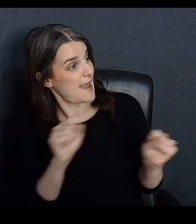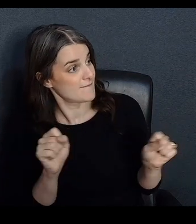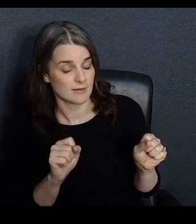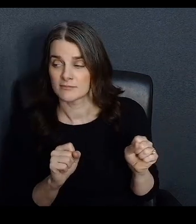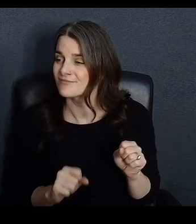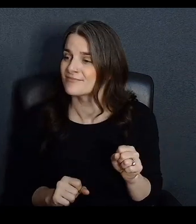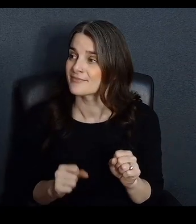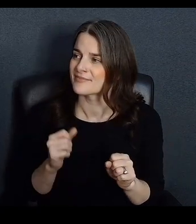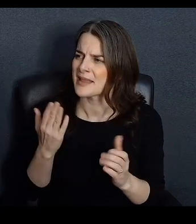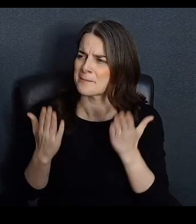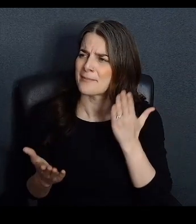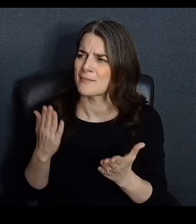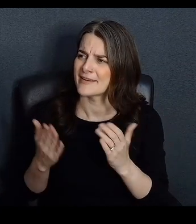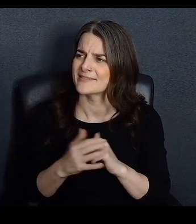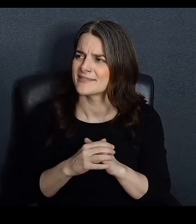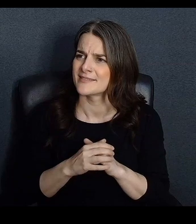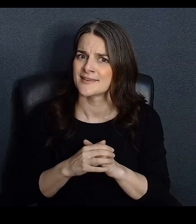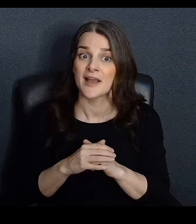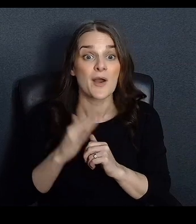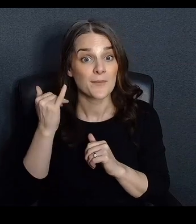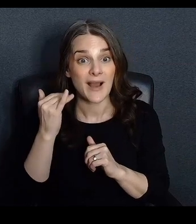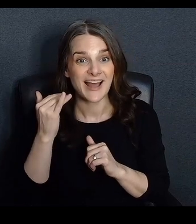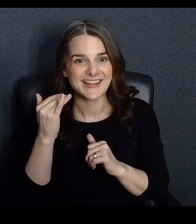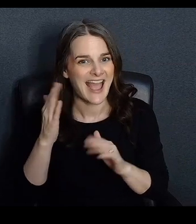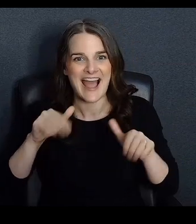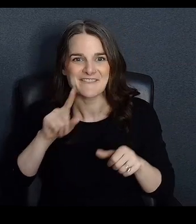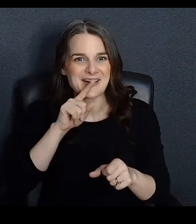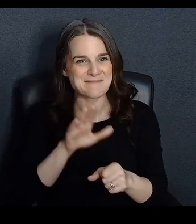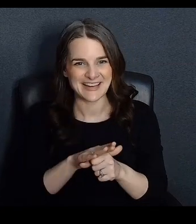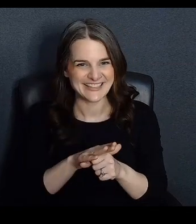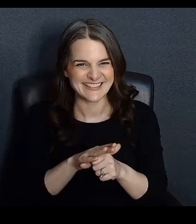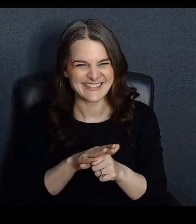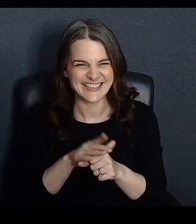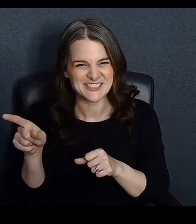And my answer to her is always, maybe, because I figured that way, I haven't committed,